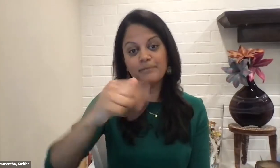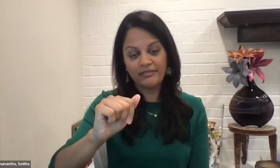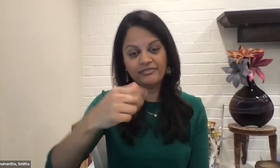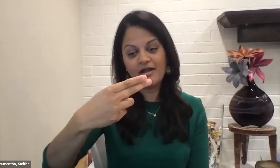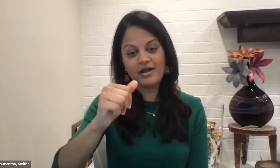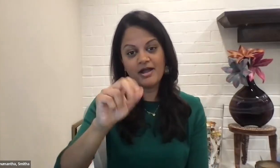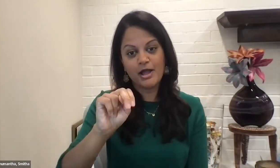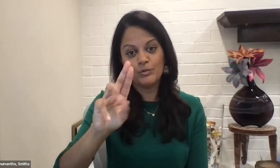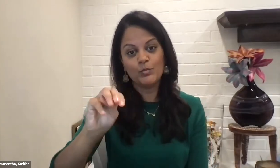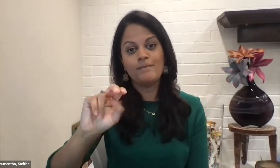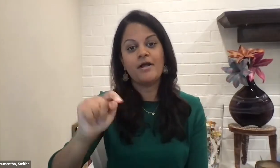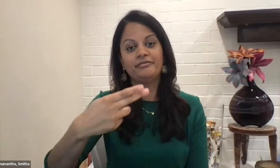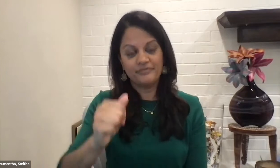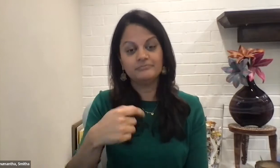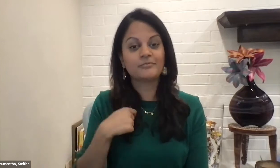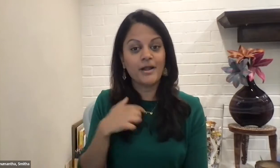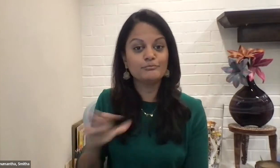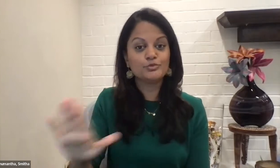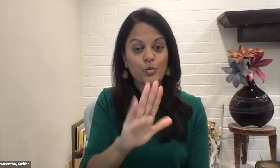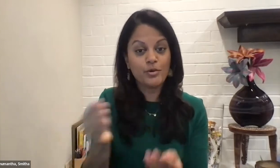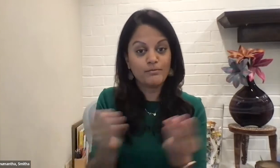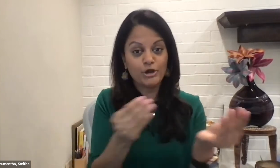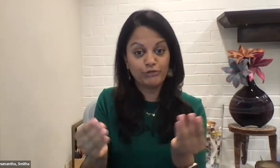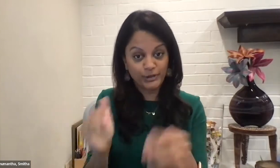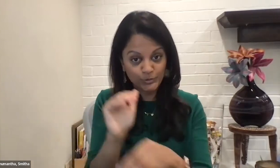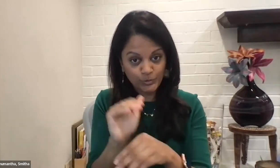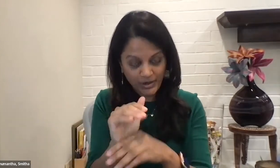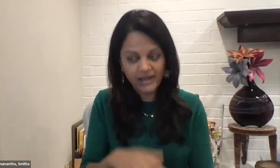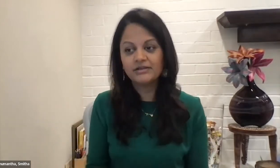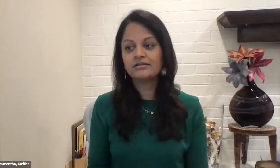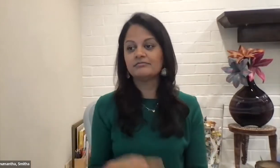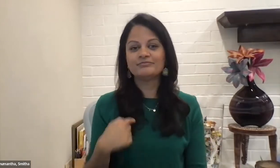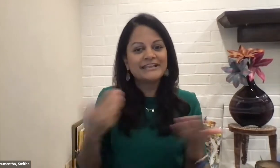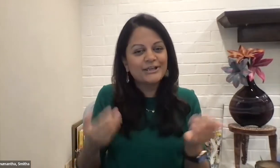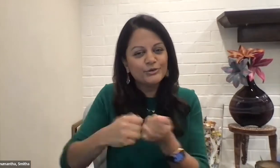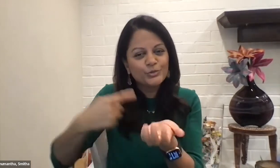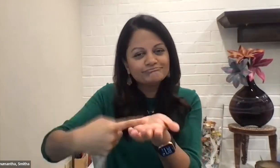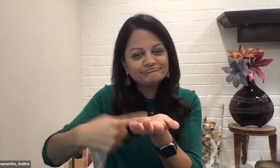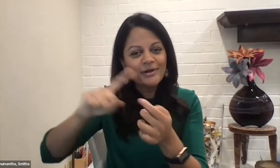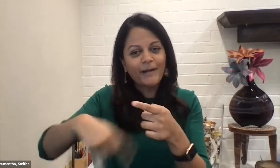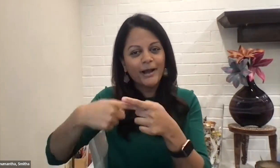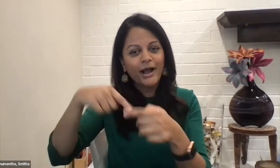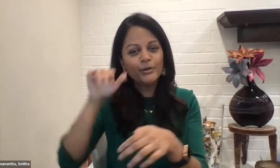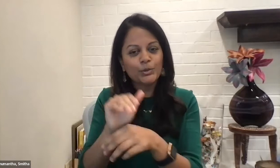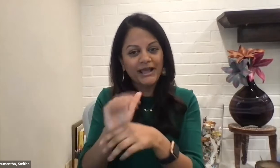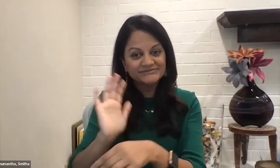My name is Smitha Hanumantha, and I am your moderator for this evening.